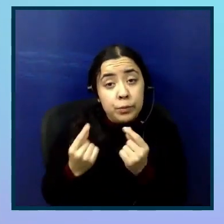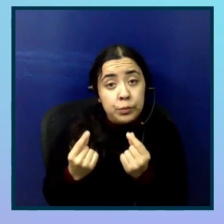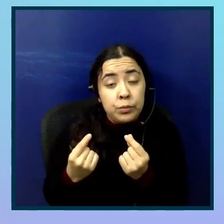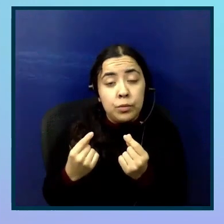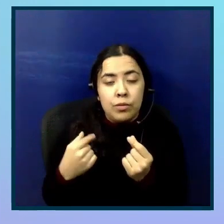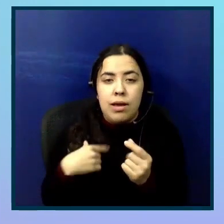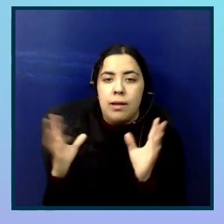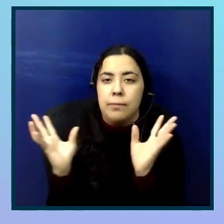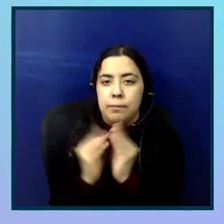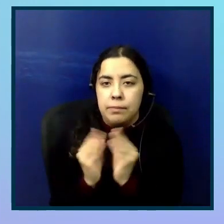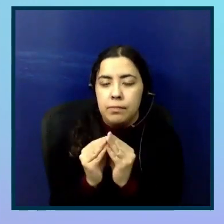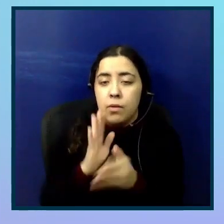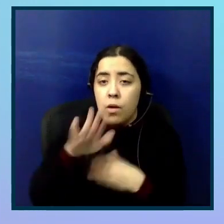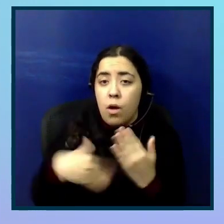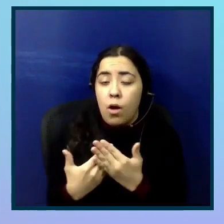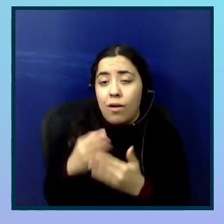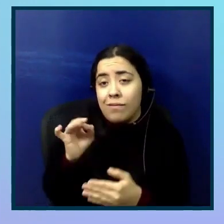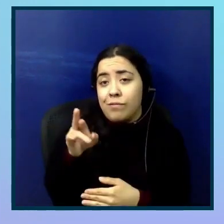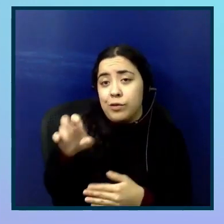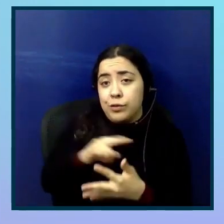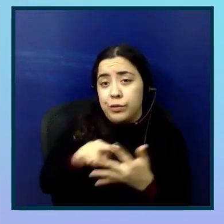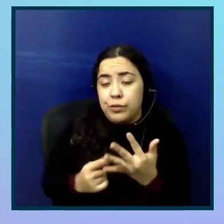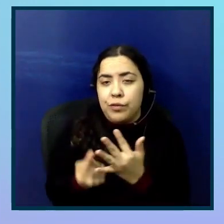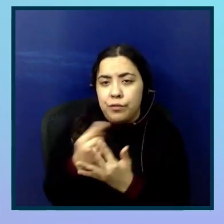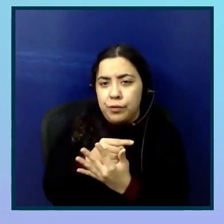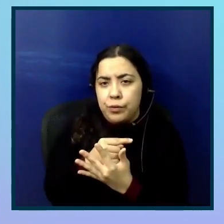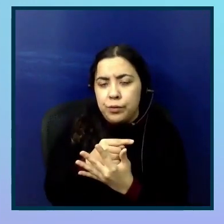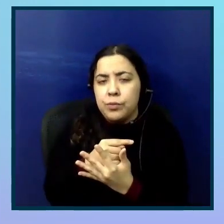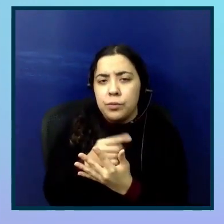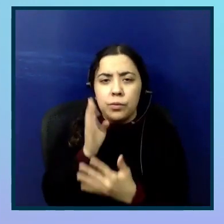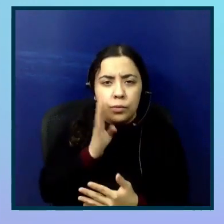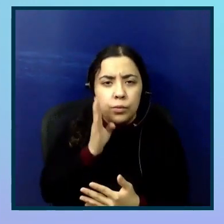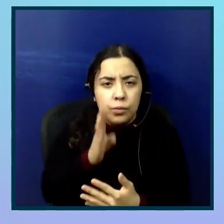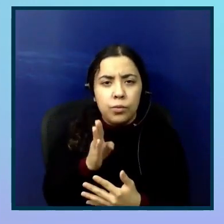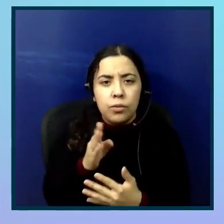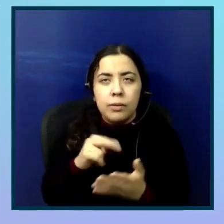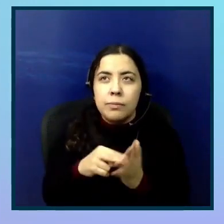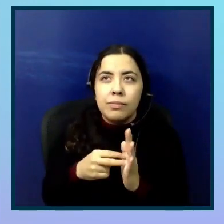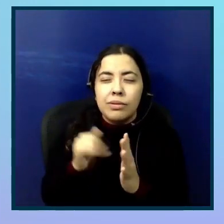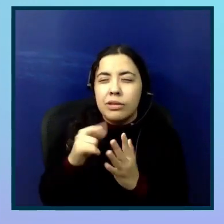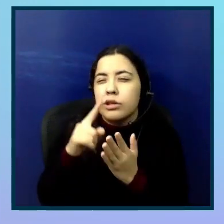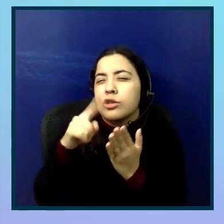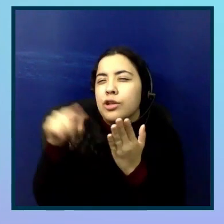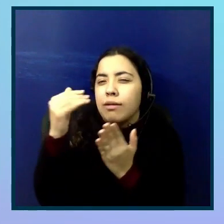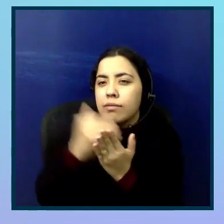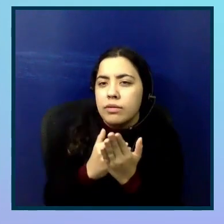most of our features go through where they essentially, it's a check list of is the security ready?